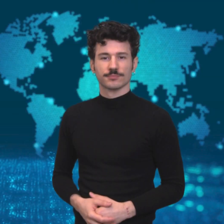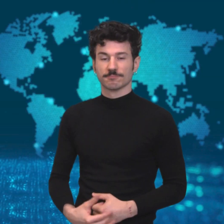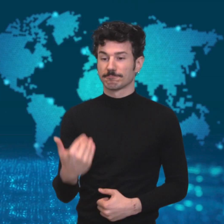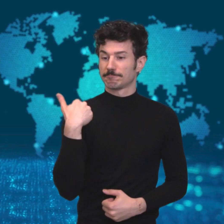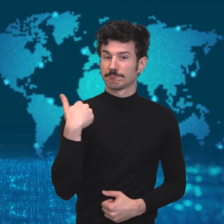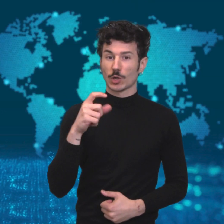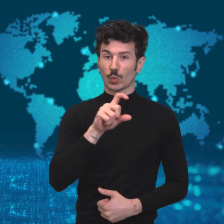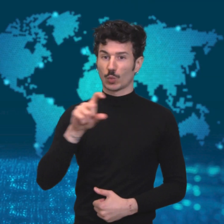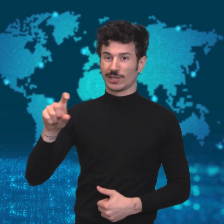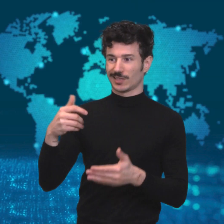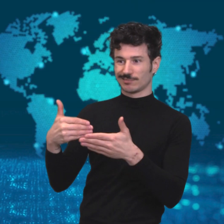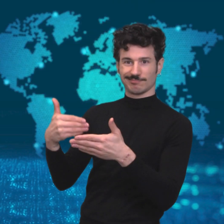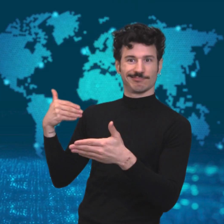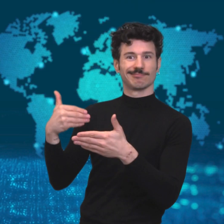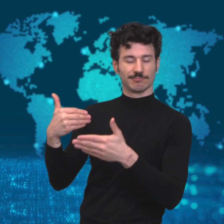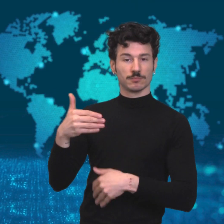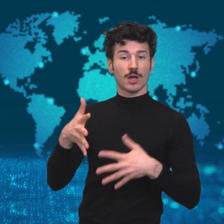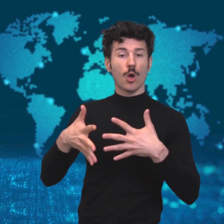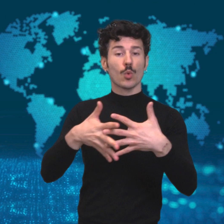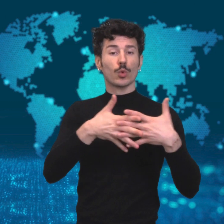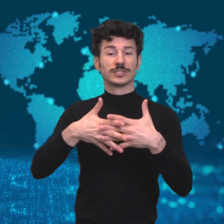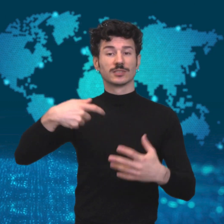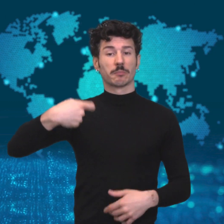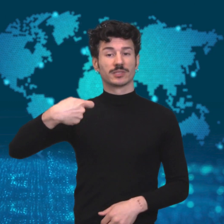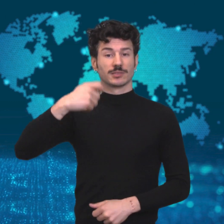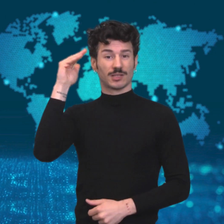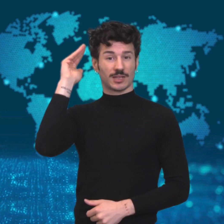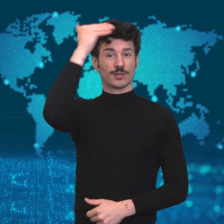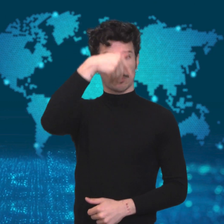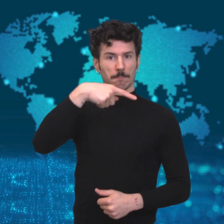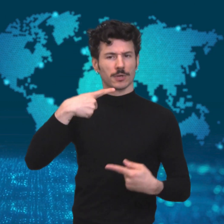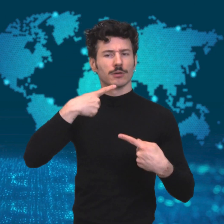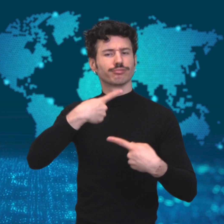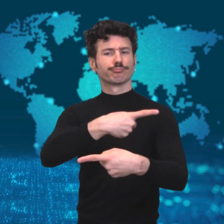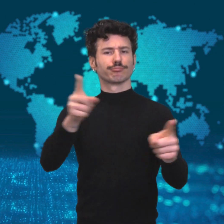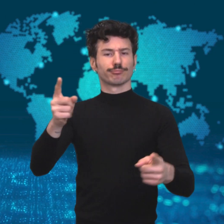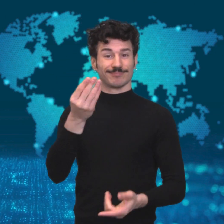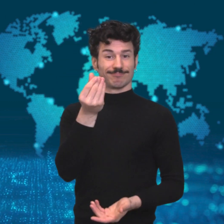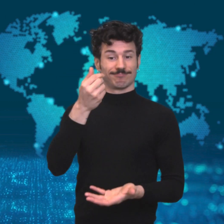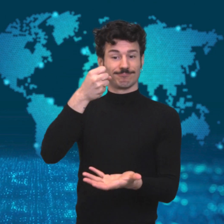[Alessio]: Earlier this week, US President Donald